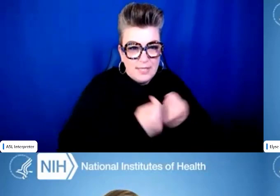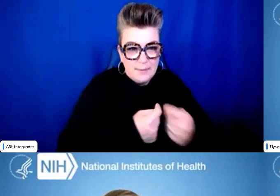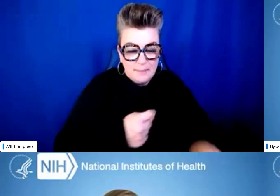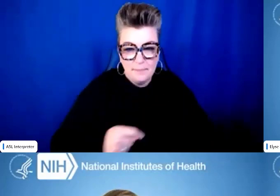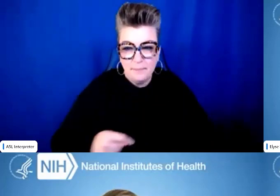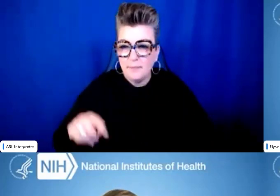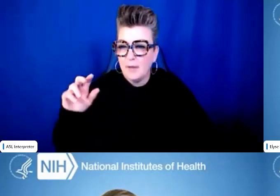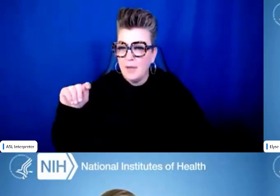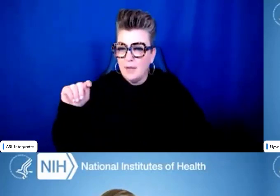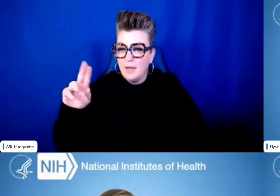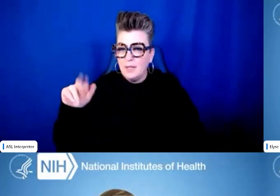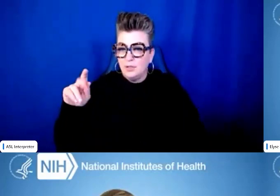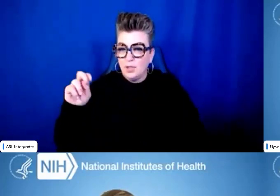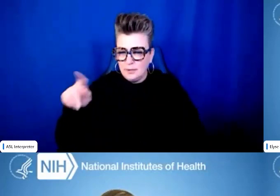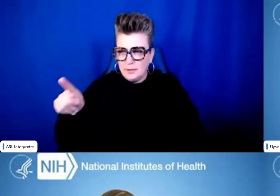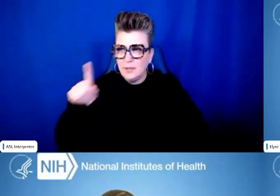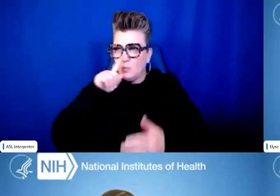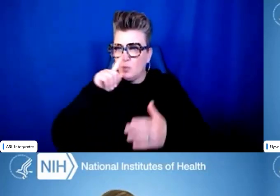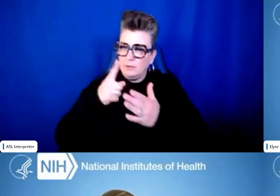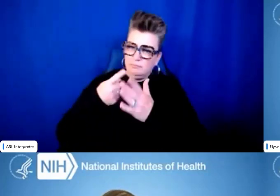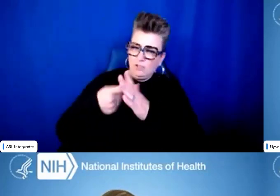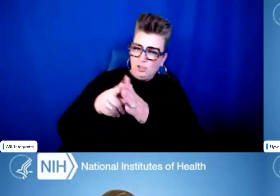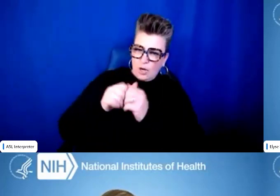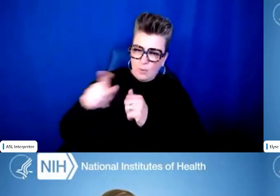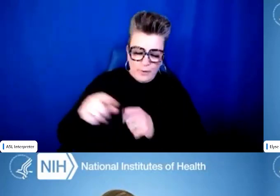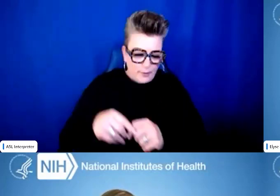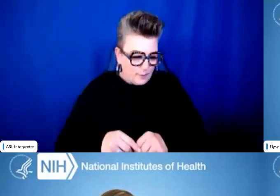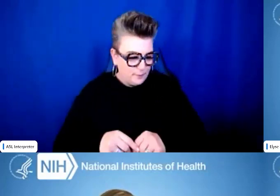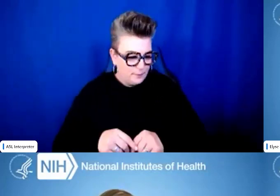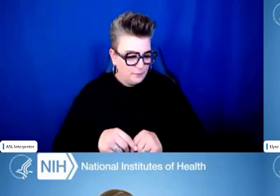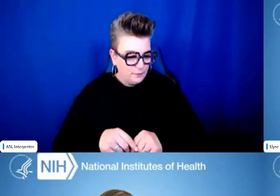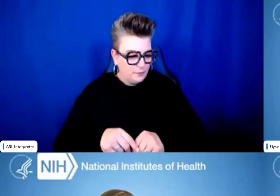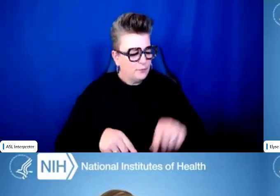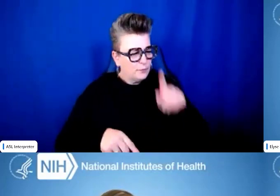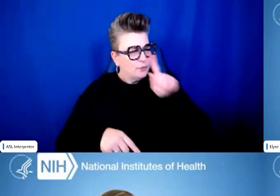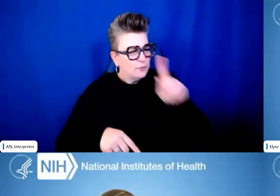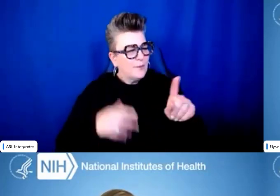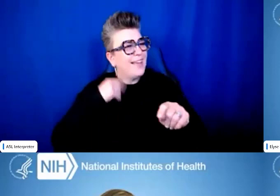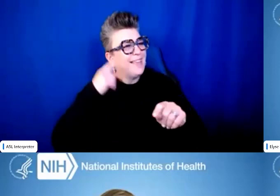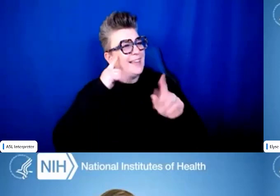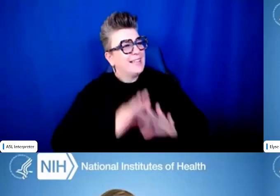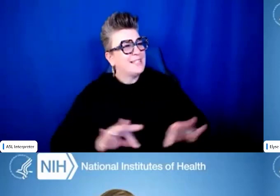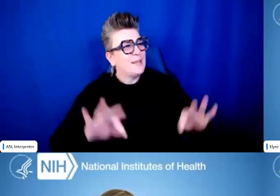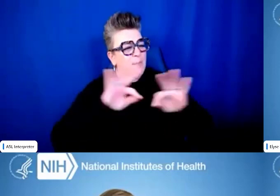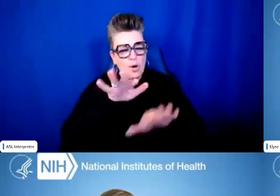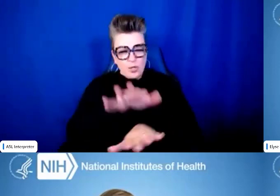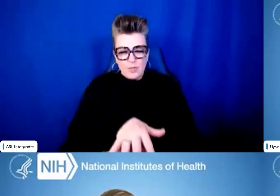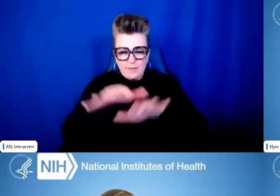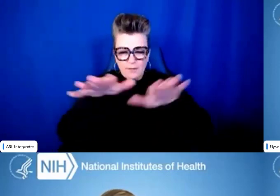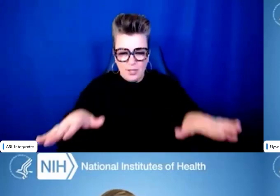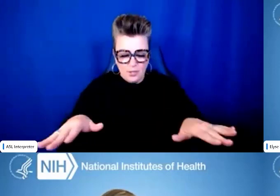So I think it's important also to sort of differentiate here between the data management and sharing policy